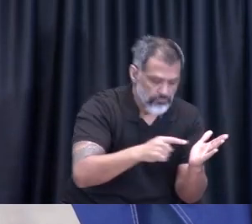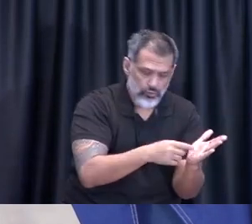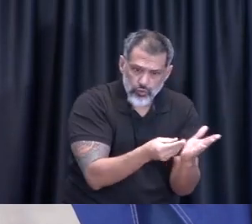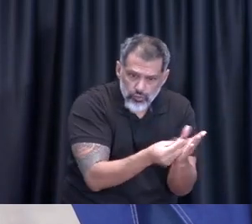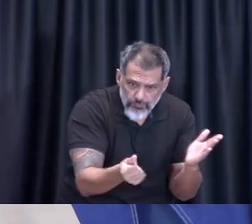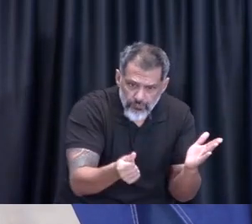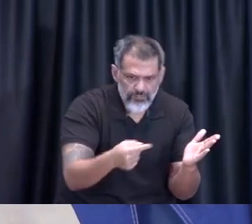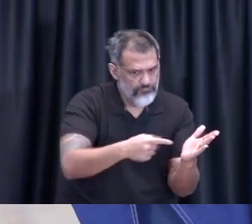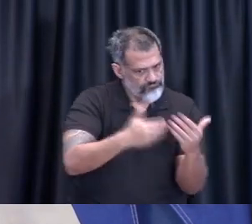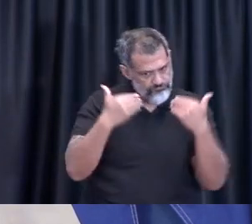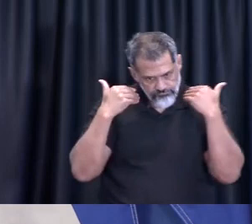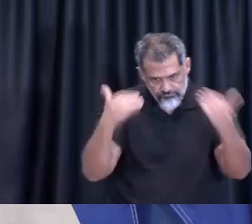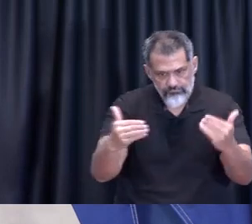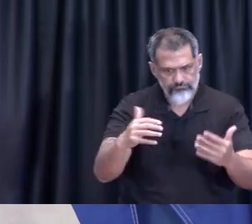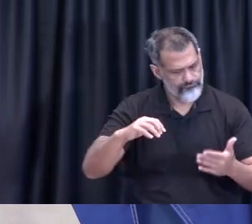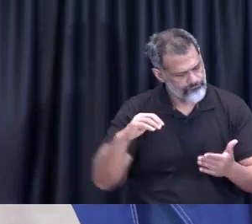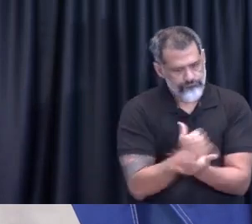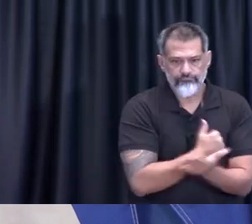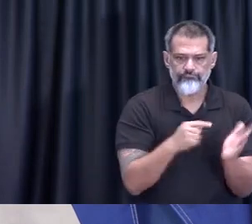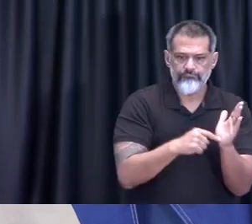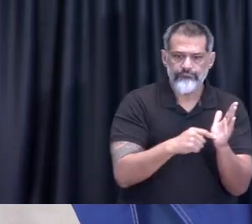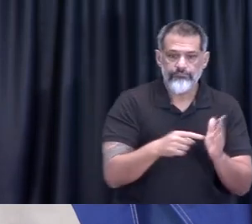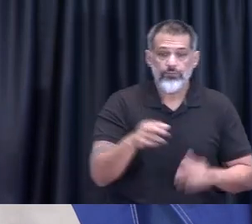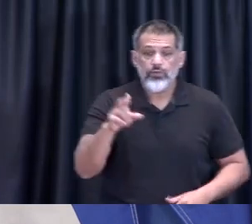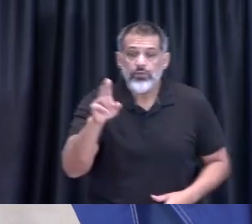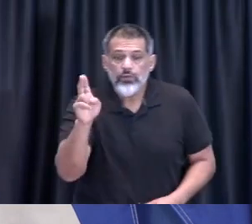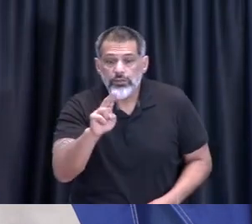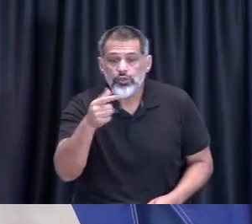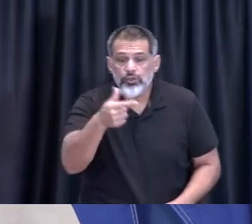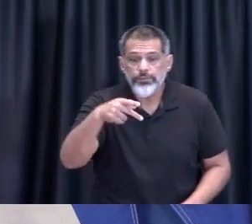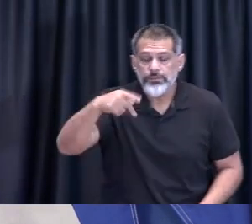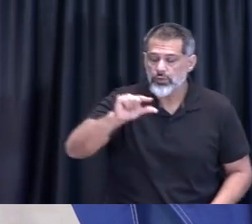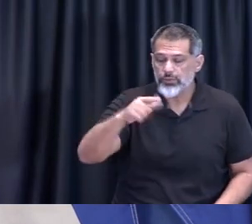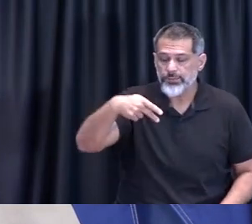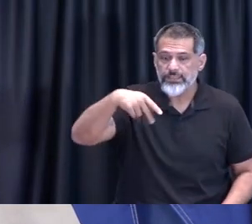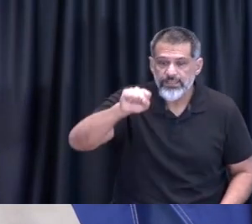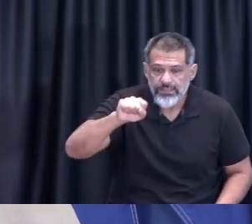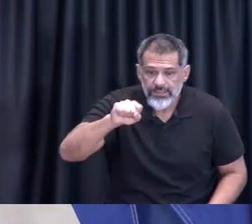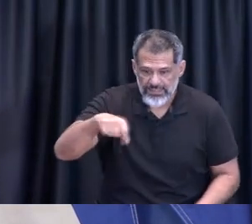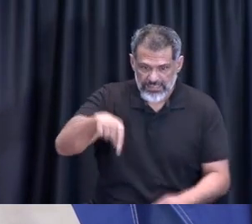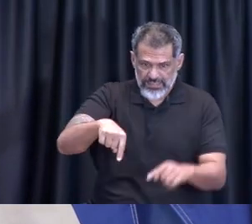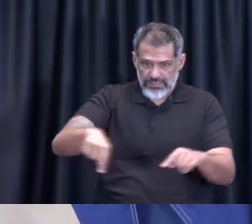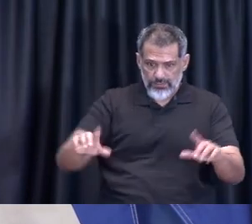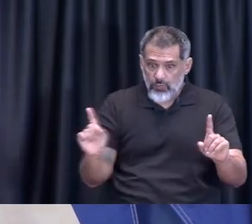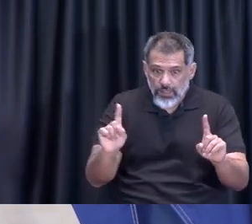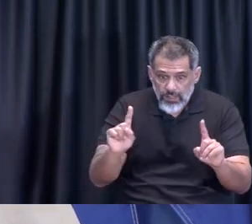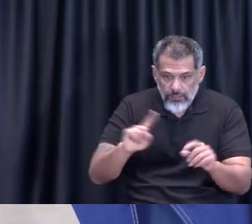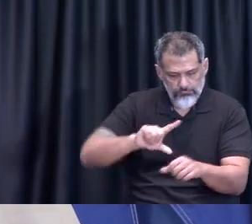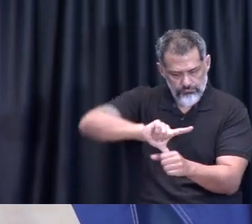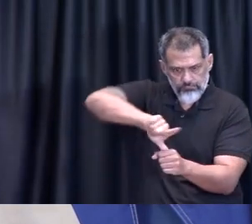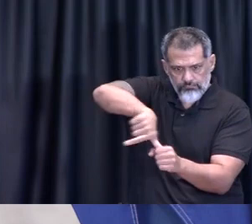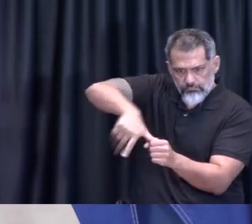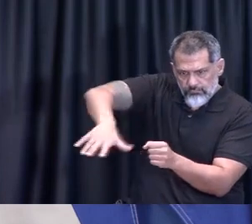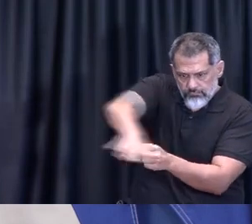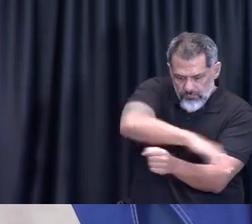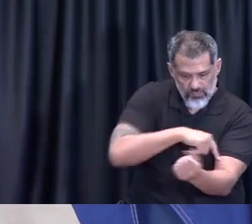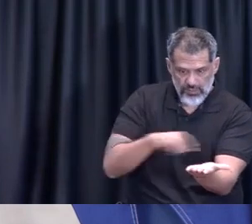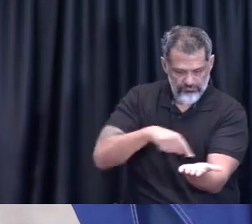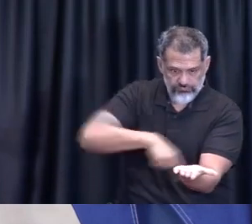You can use the GPS on your device to set the exact location of your service request, easily view open requests in your neighbourhood that have been